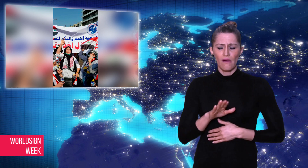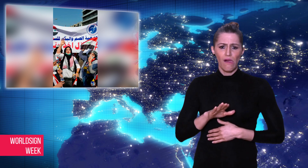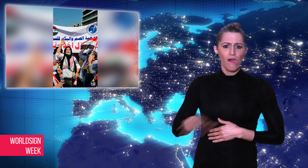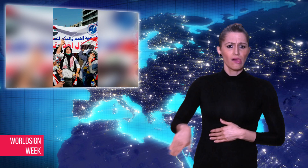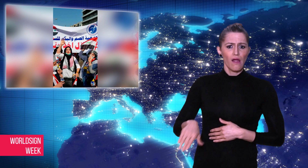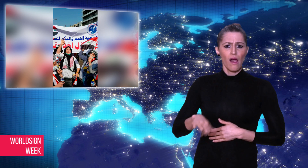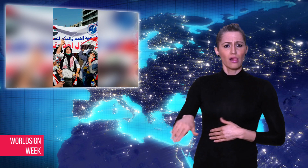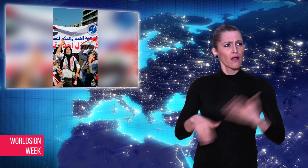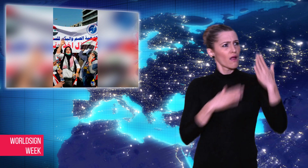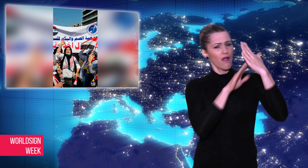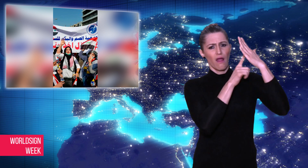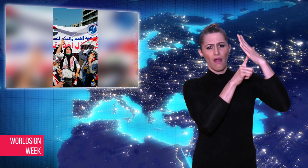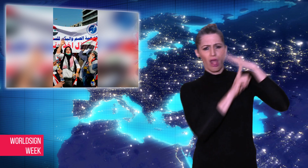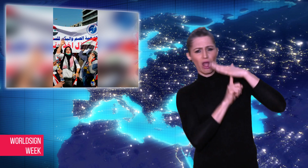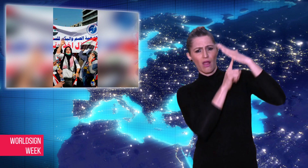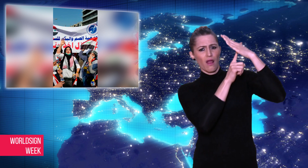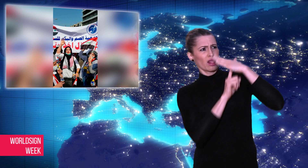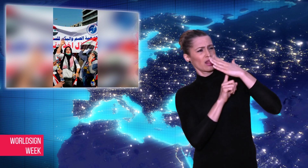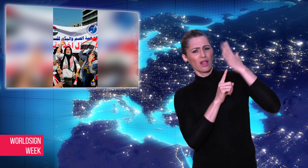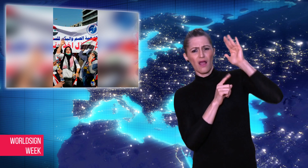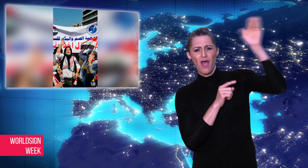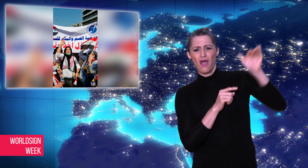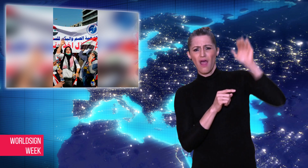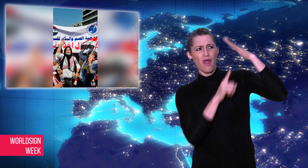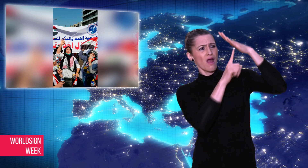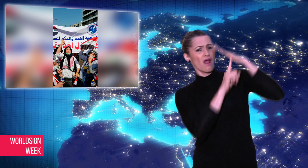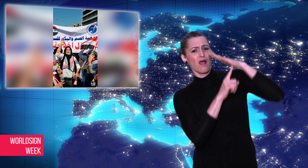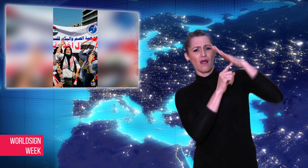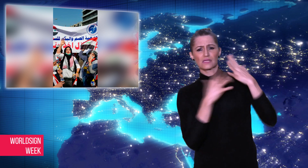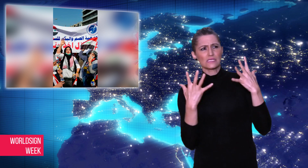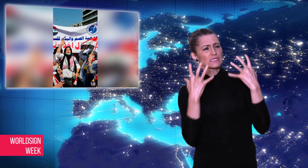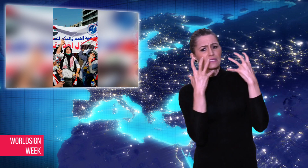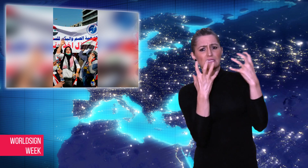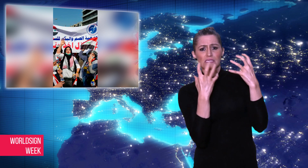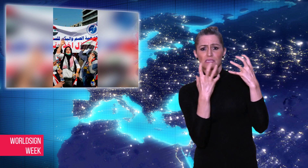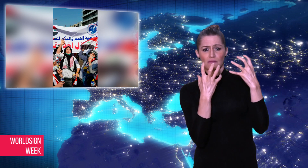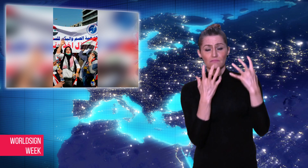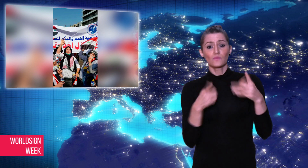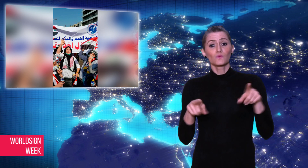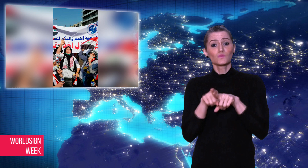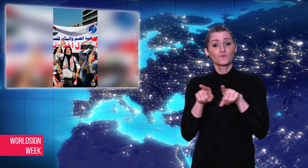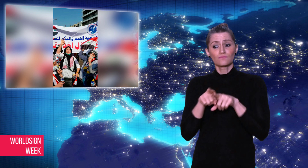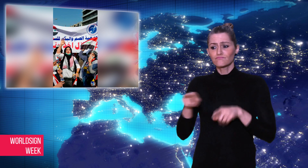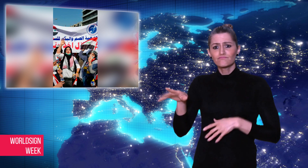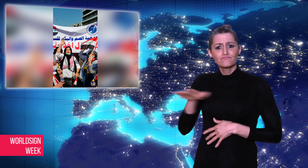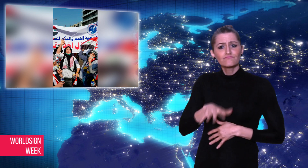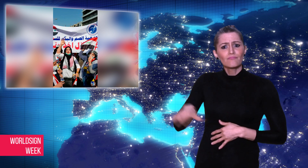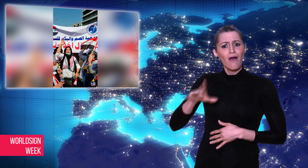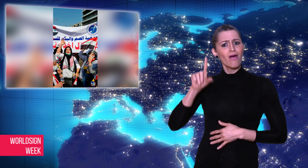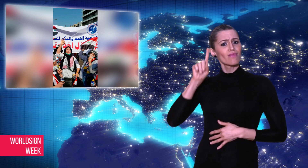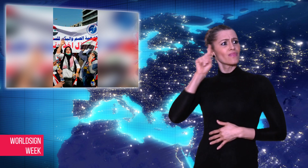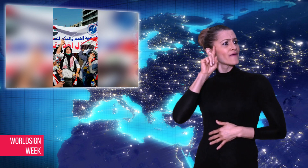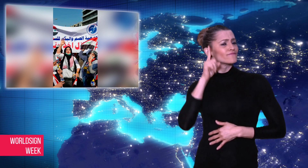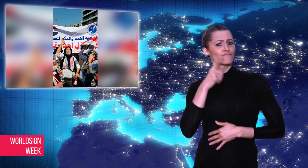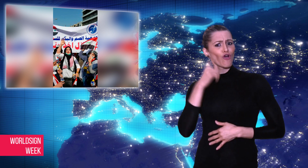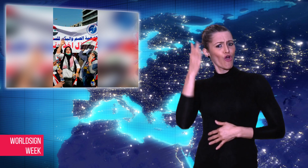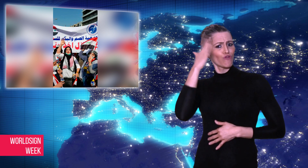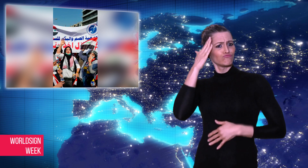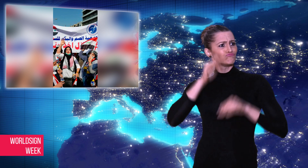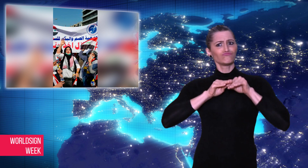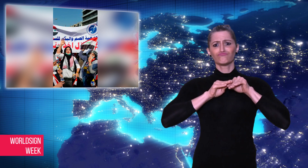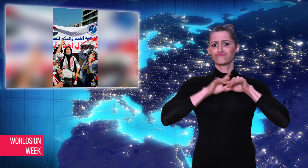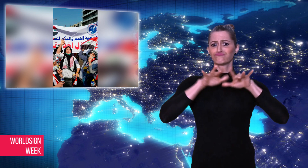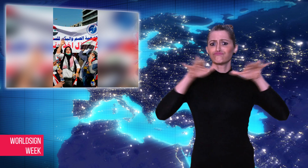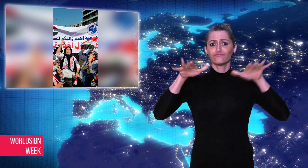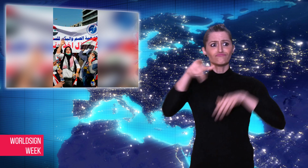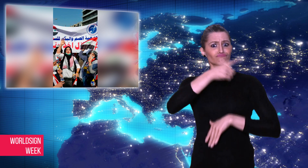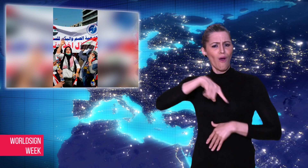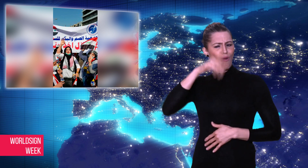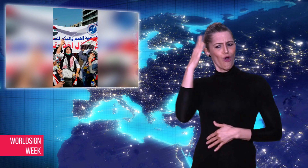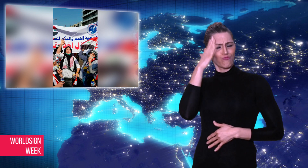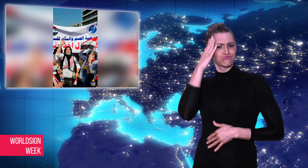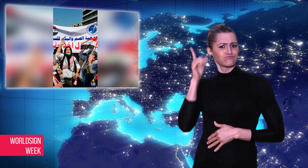government and the low level of Deaf awareness is